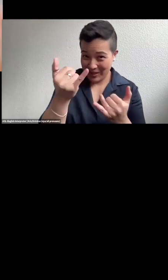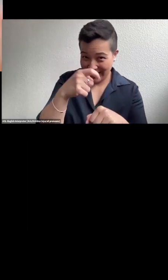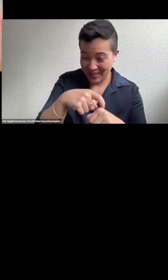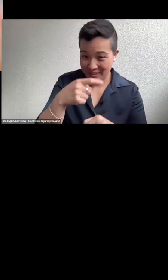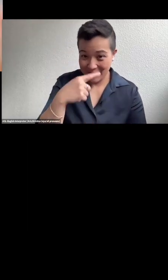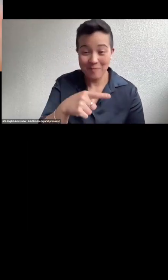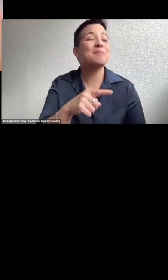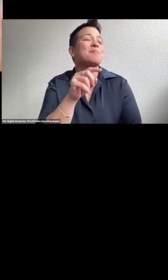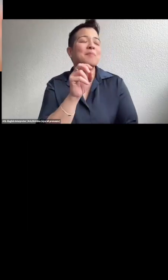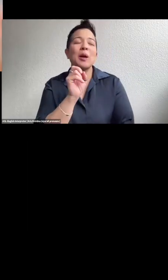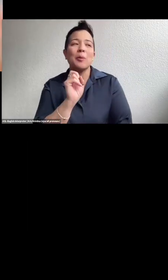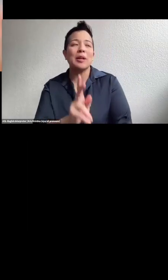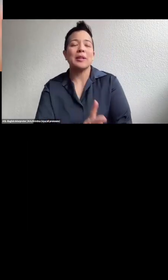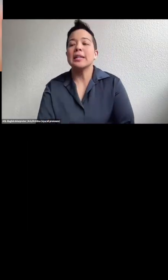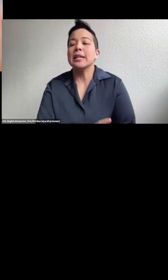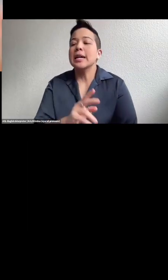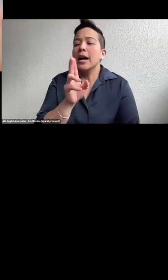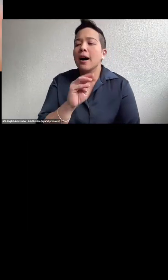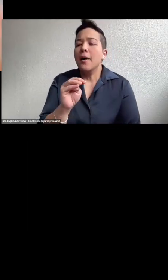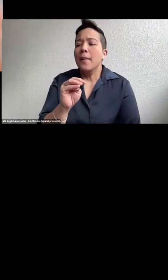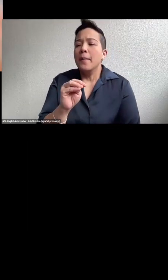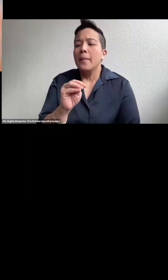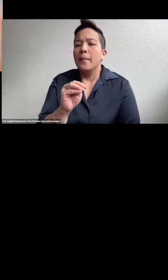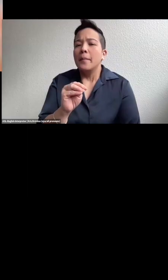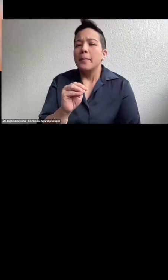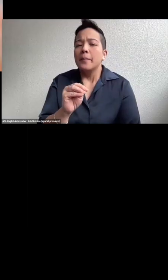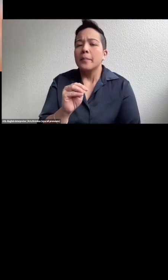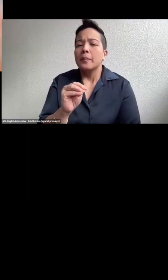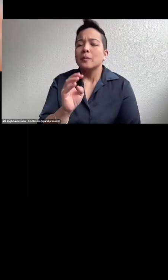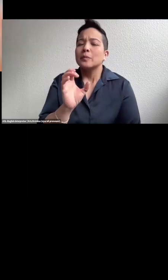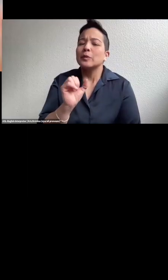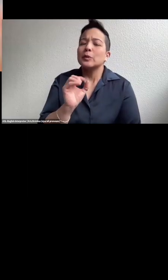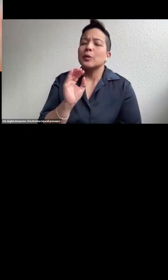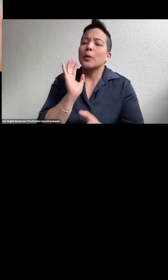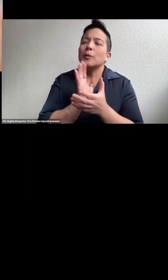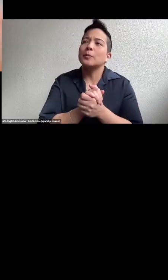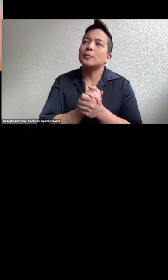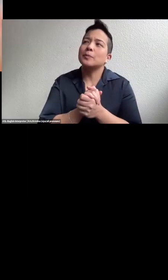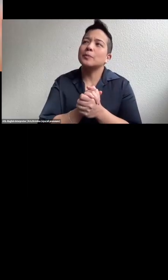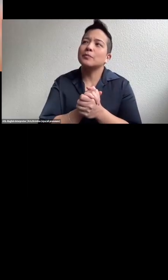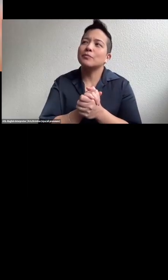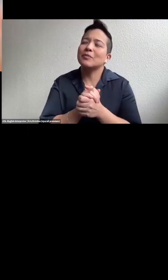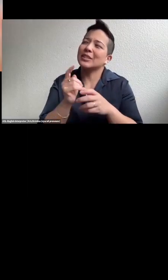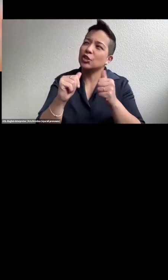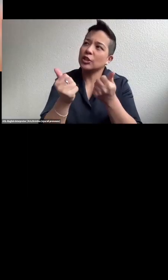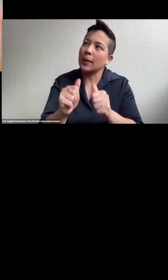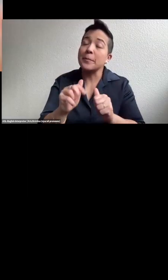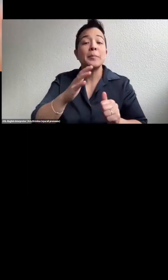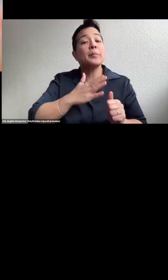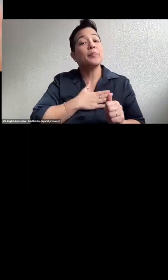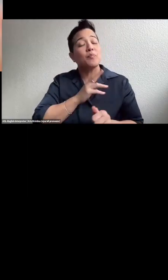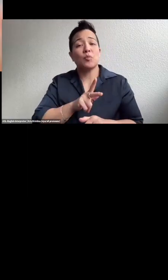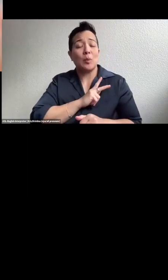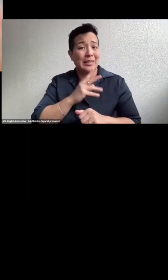um the shape, okay so my personal experiences with